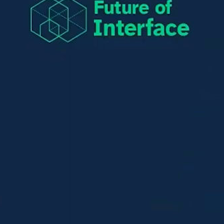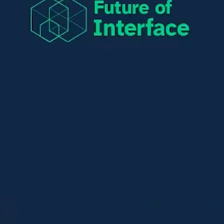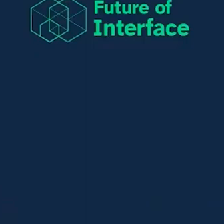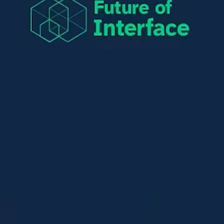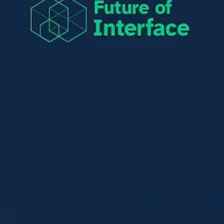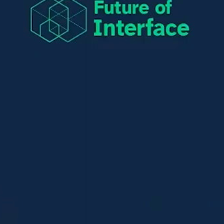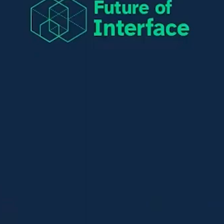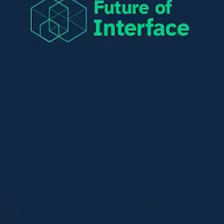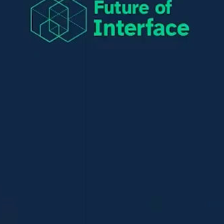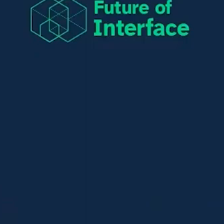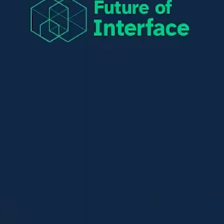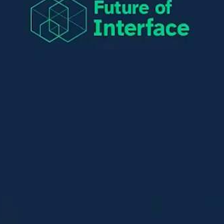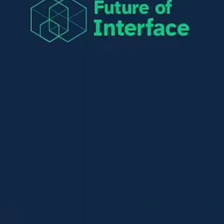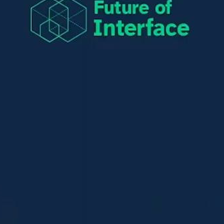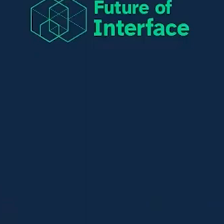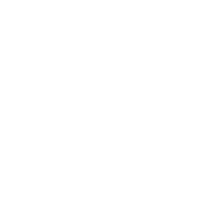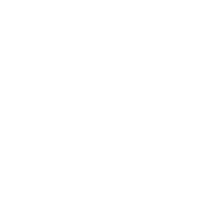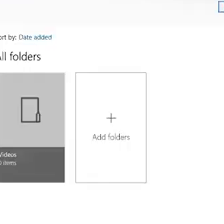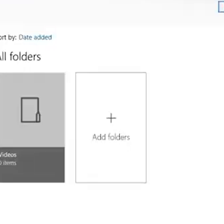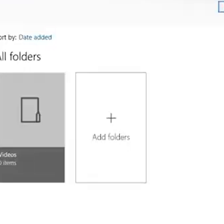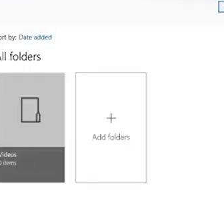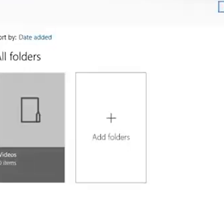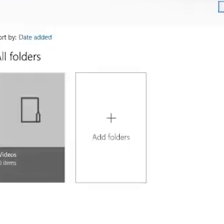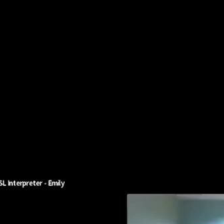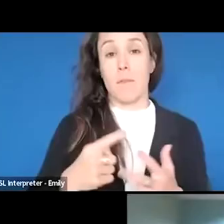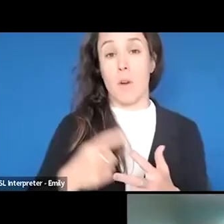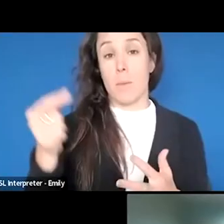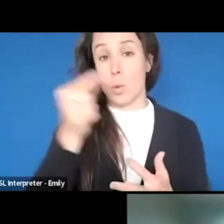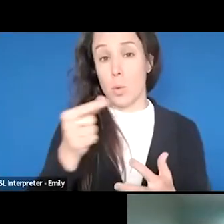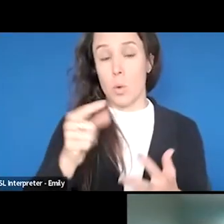Meredith Morris from Google, and Monica Lam from Stanford University.